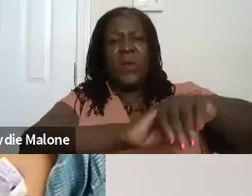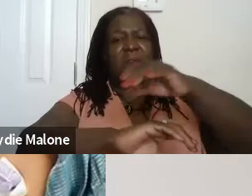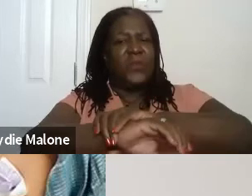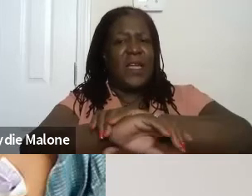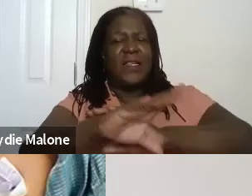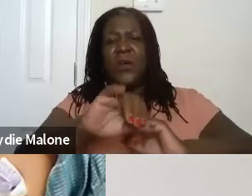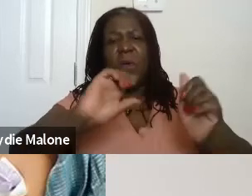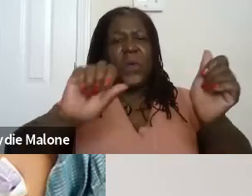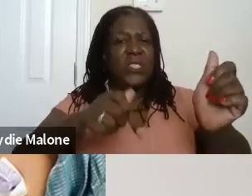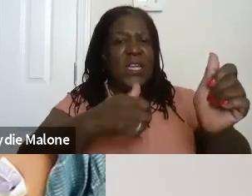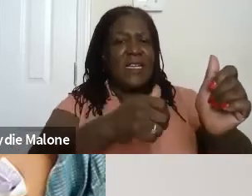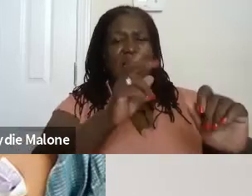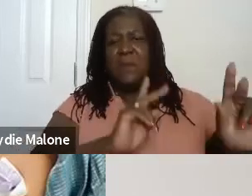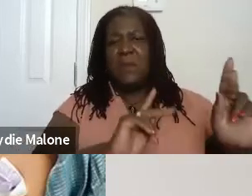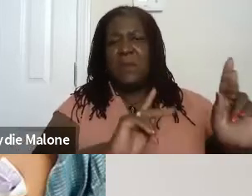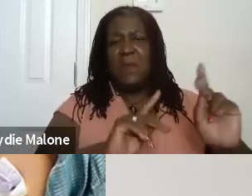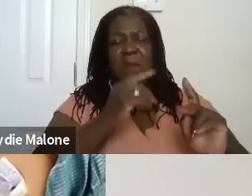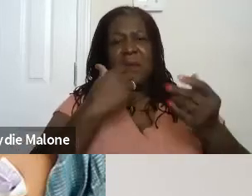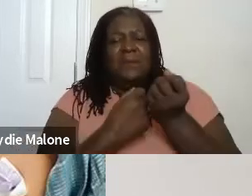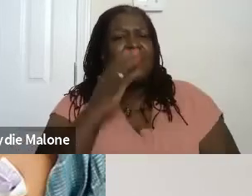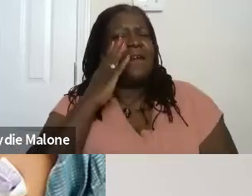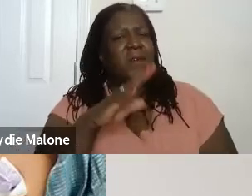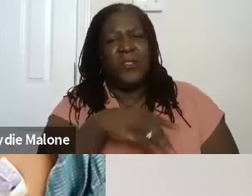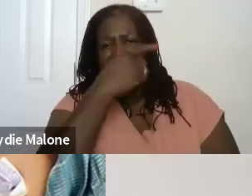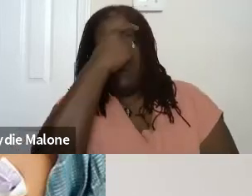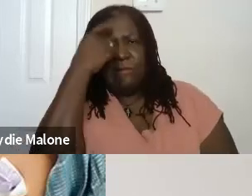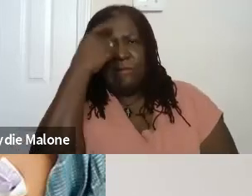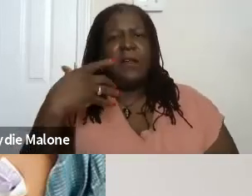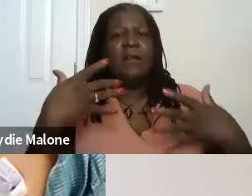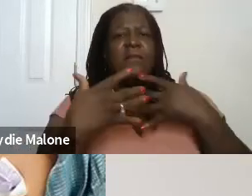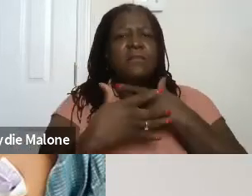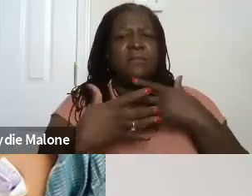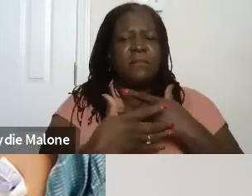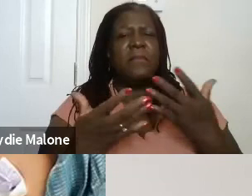because it really promotes future fear. There are some people who practice using some kinds